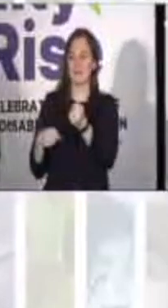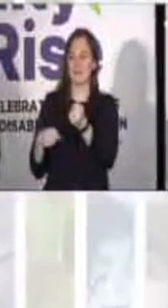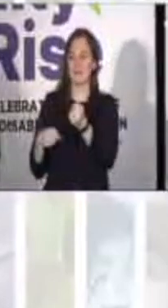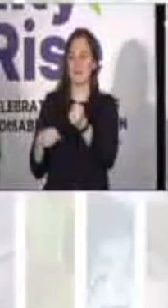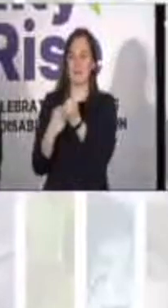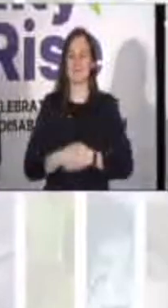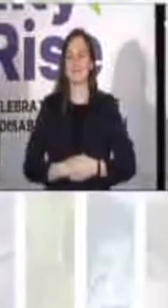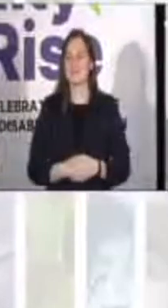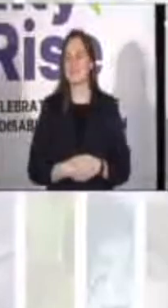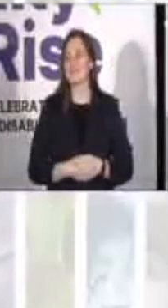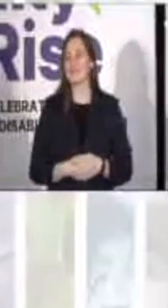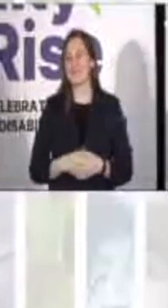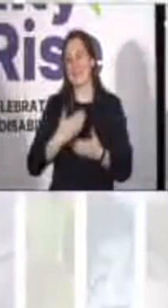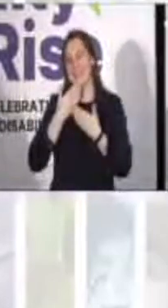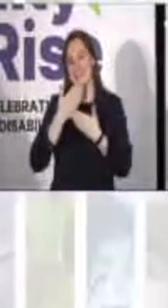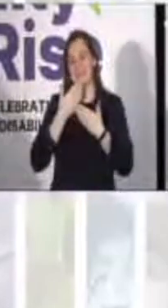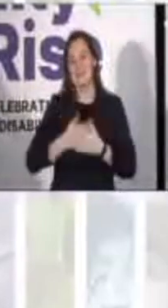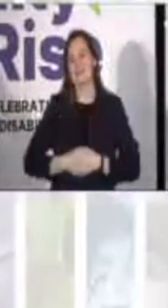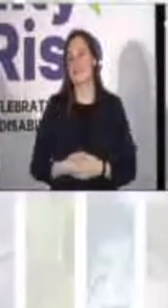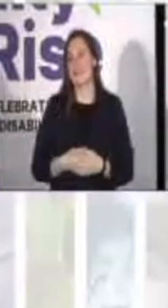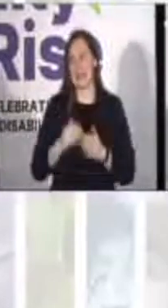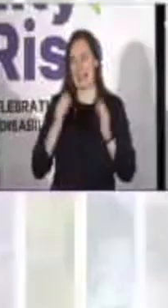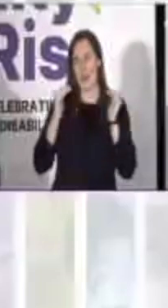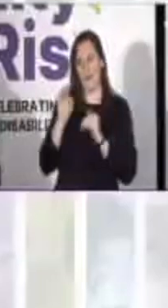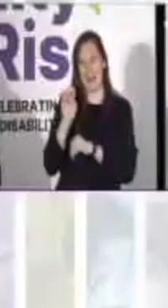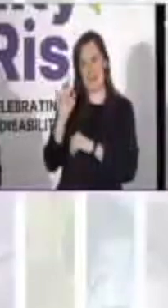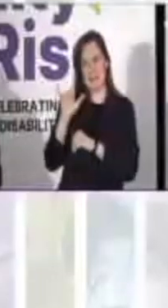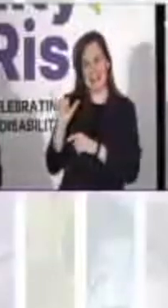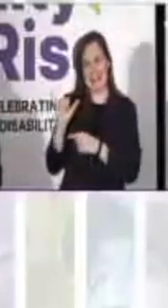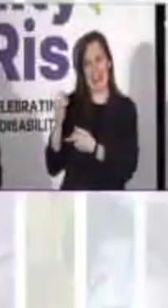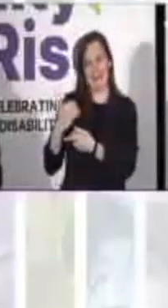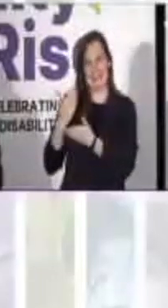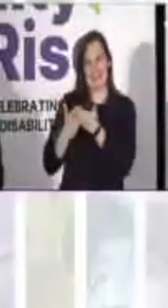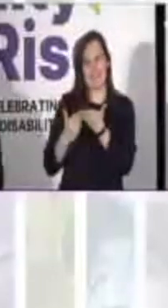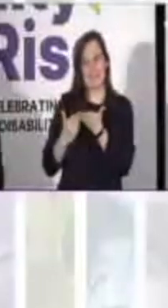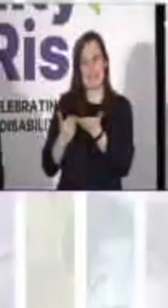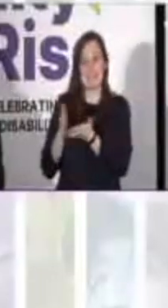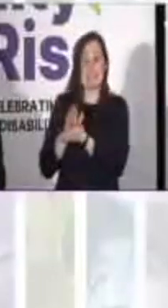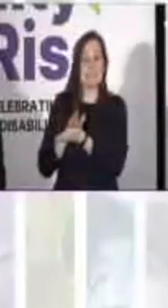THANK YOU AND I HOPE REALLY HOPE EMILY HAS SOME THINGS TO SAY THAT ARE NICE AS WELL.